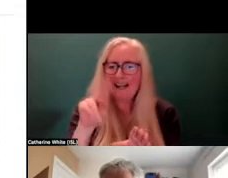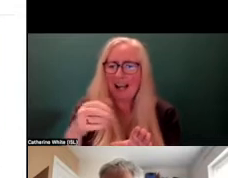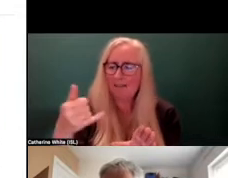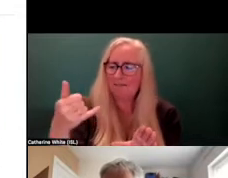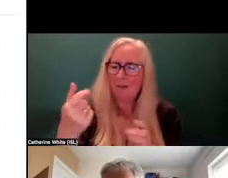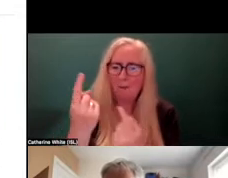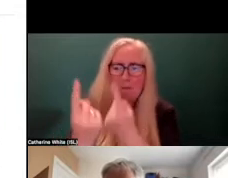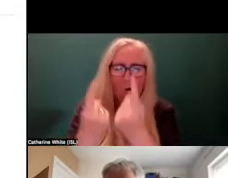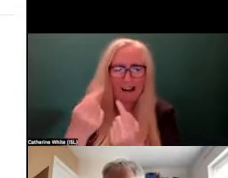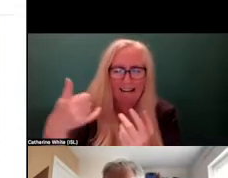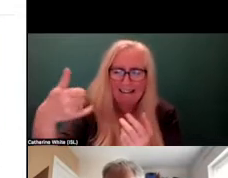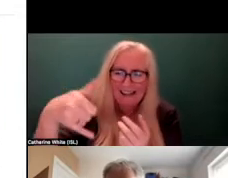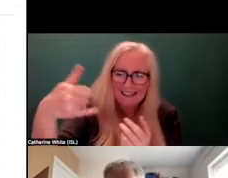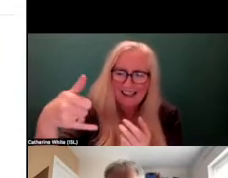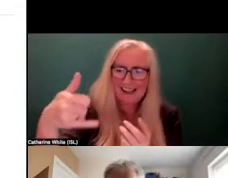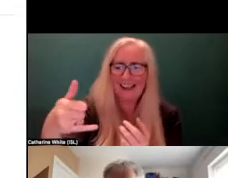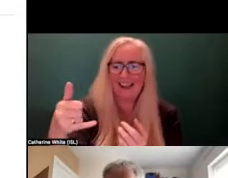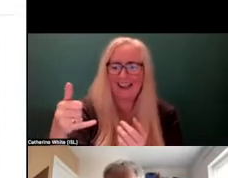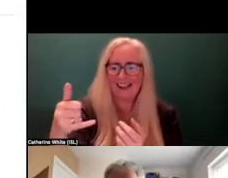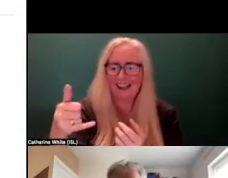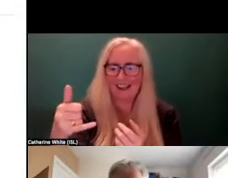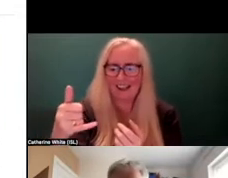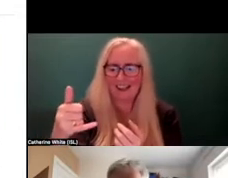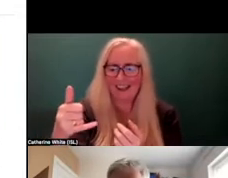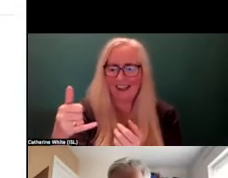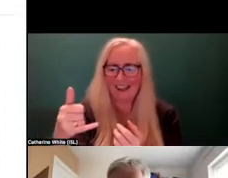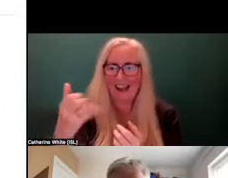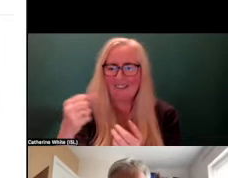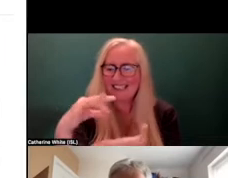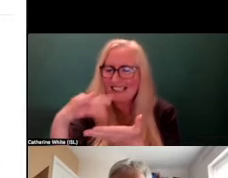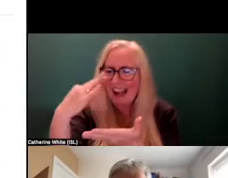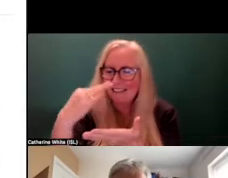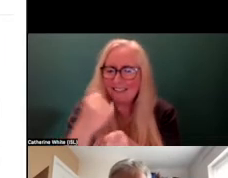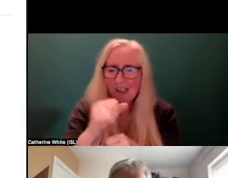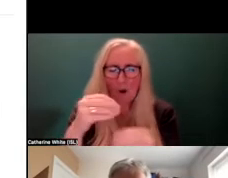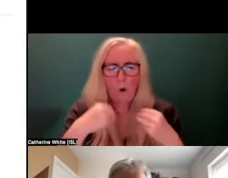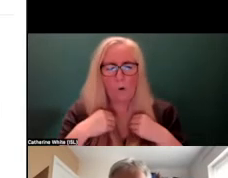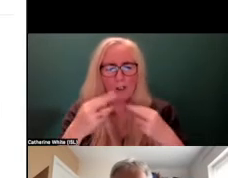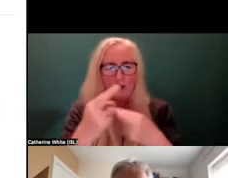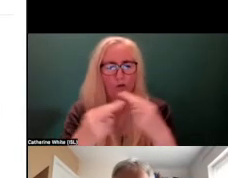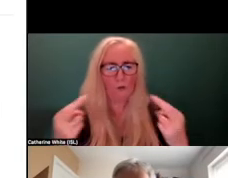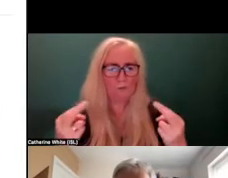can boil kettles and have snacks in their rooms.